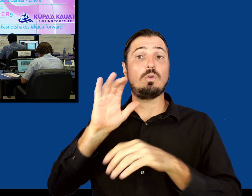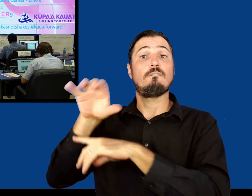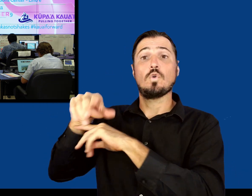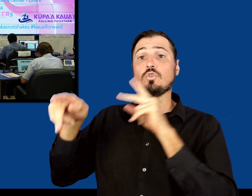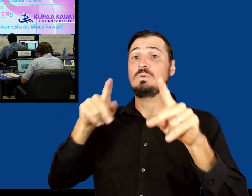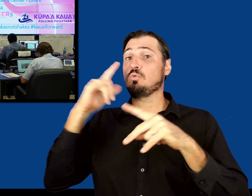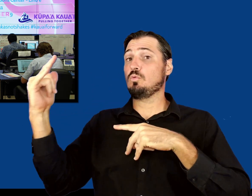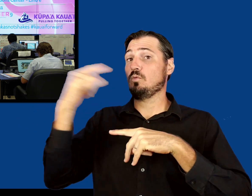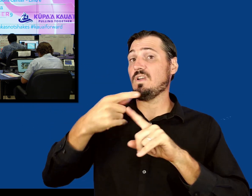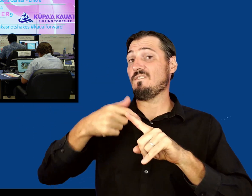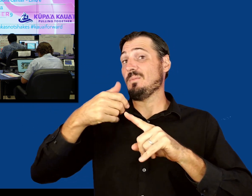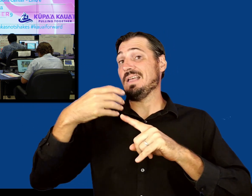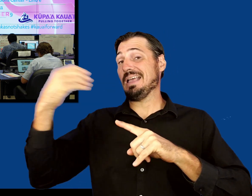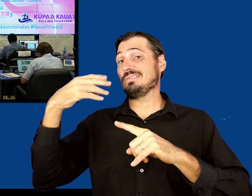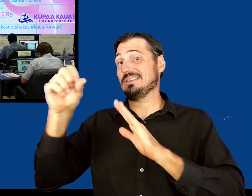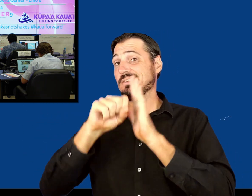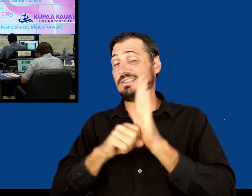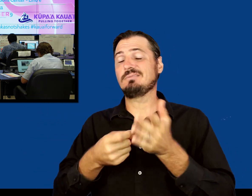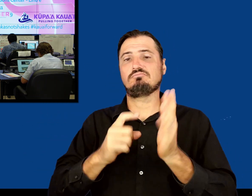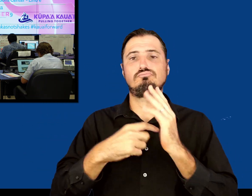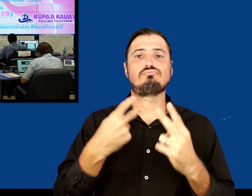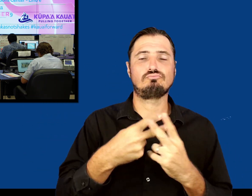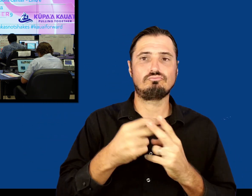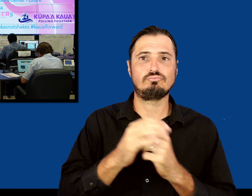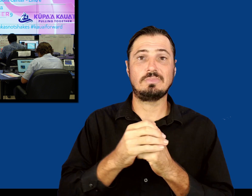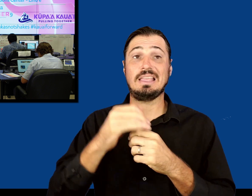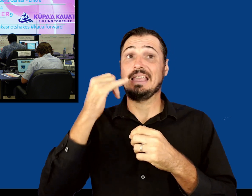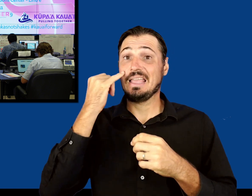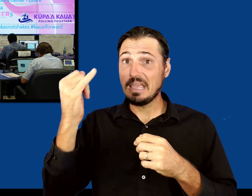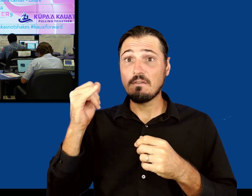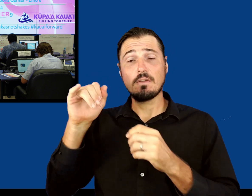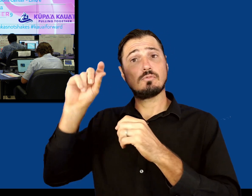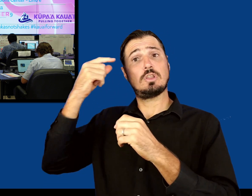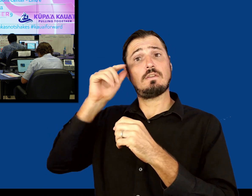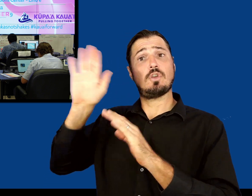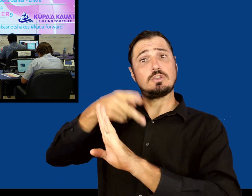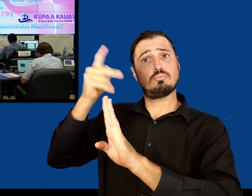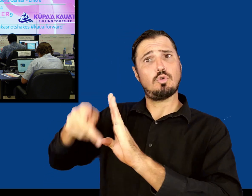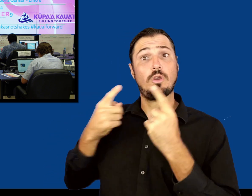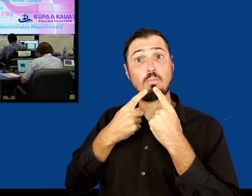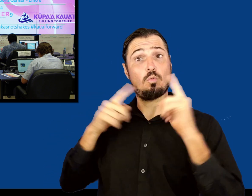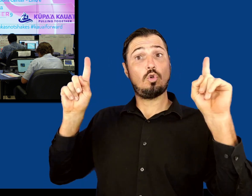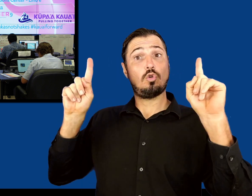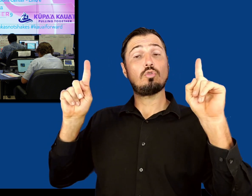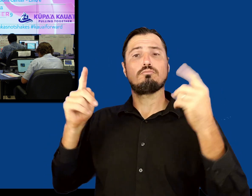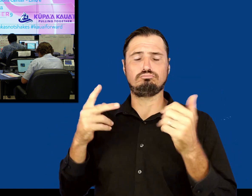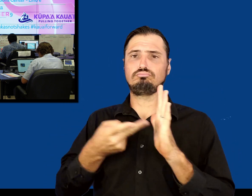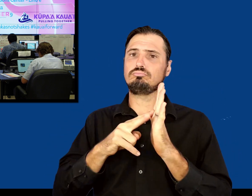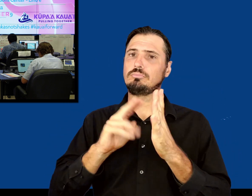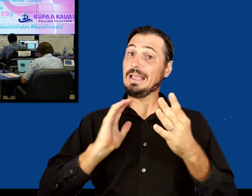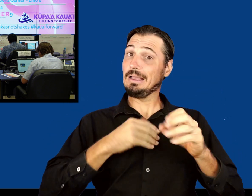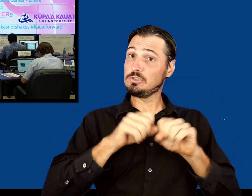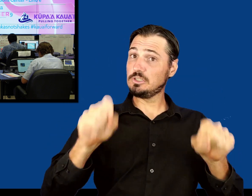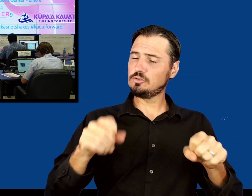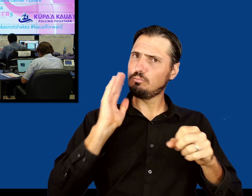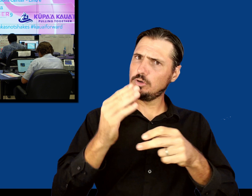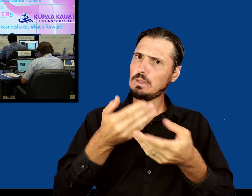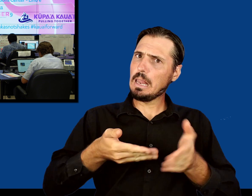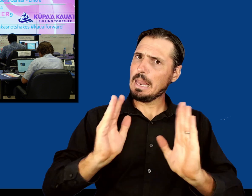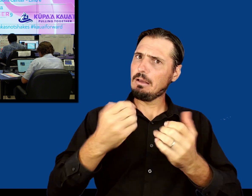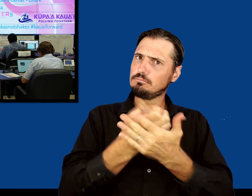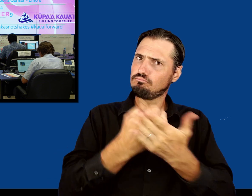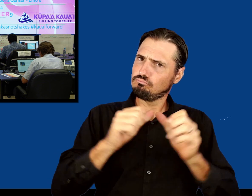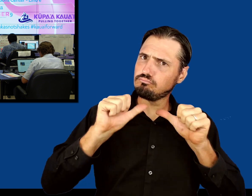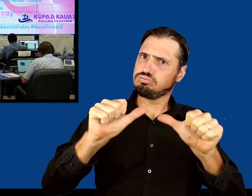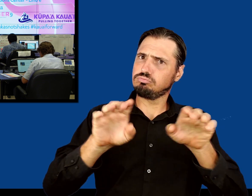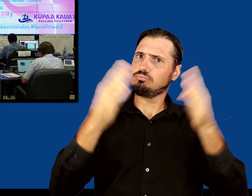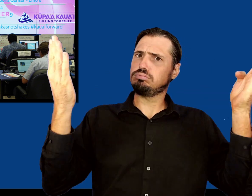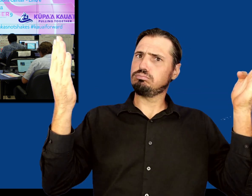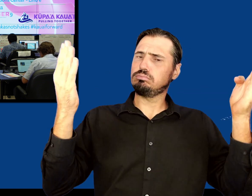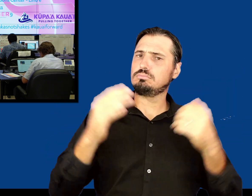If the Lieutenant Governor’s proposed single test program keeps numbers under control, our system keeps the economy open. If it begins to fail, we have a clear path forward.